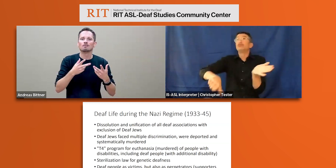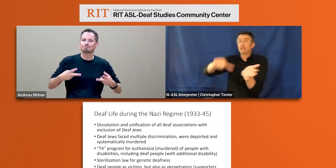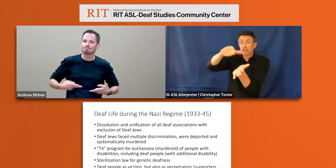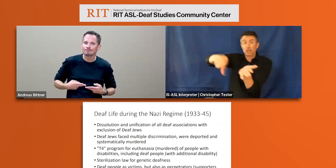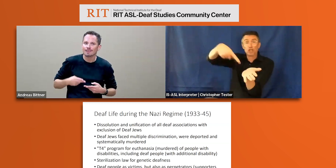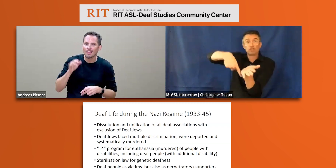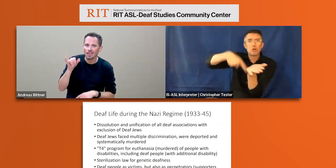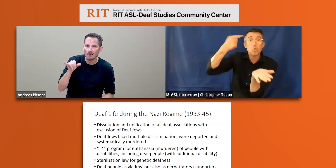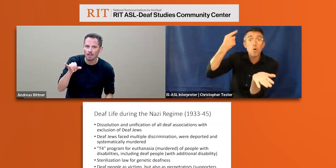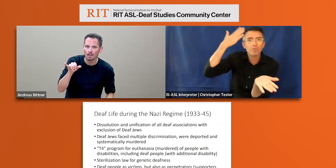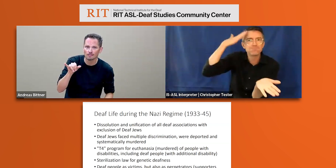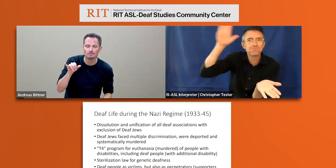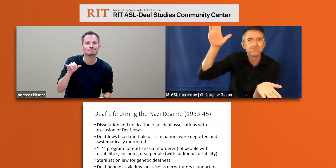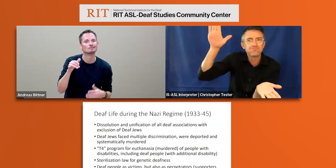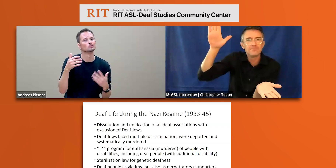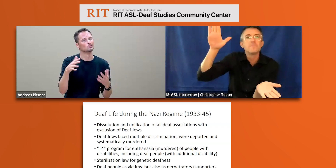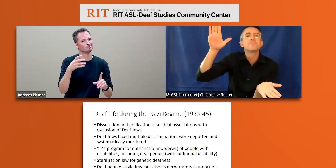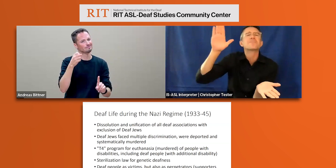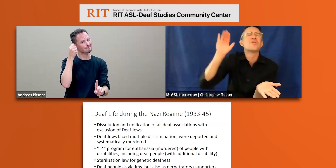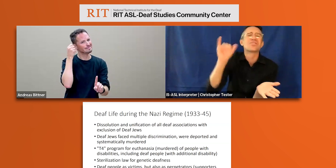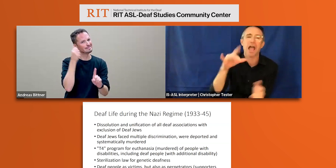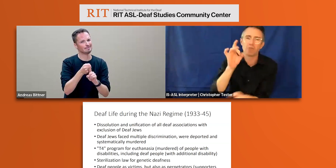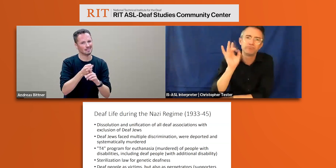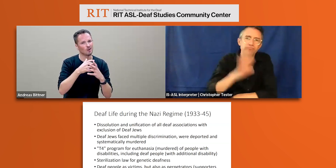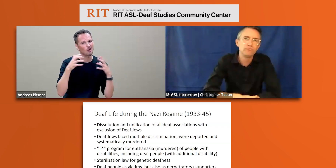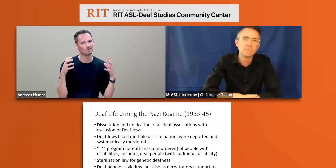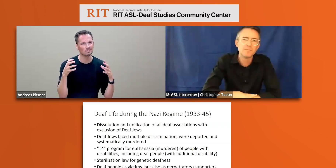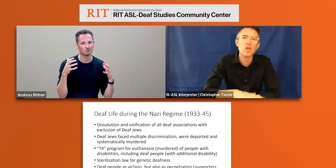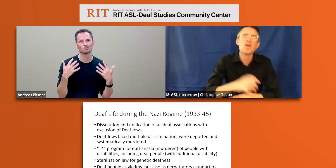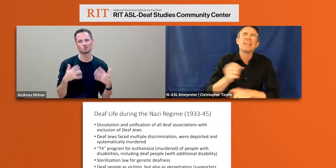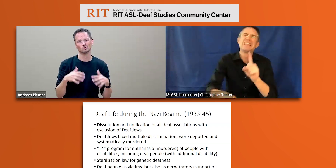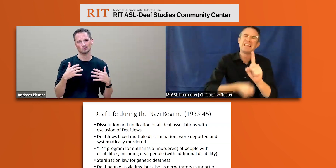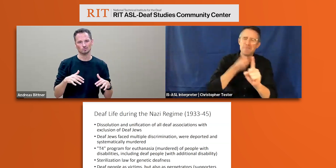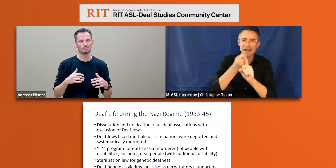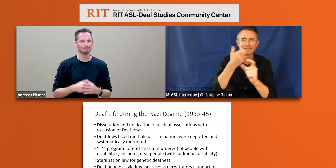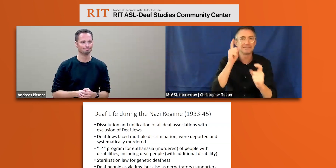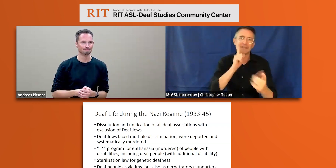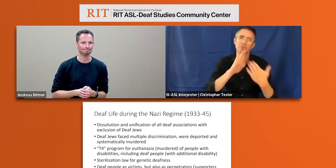And it was never explained to people why the sterilization was happening.